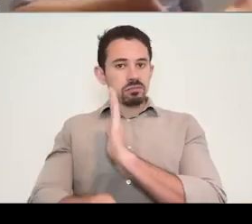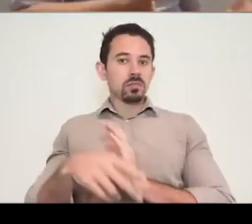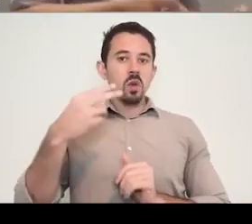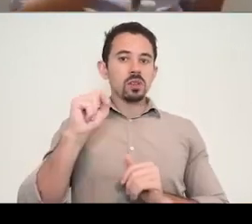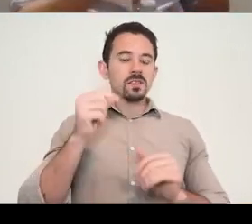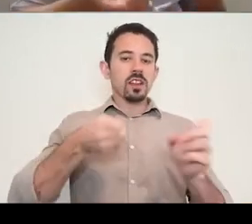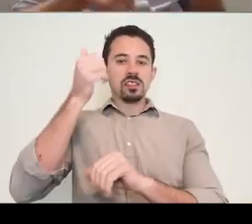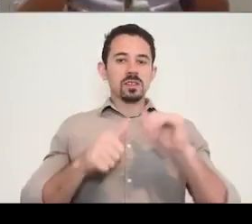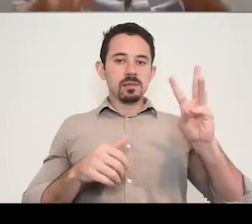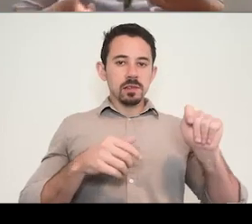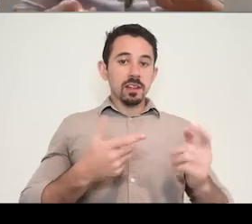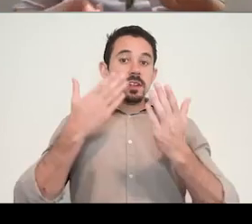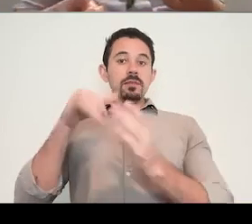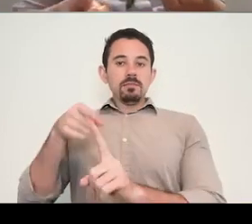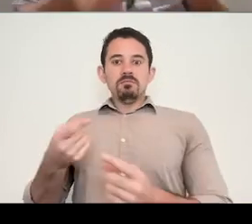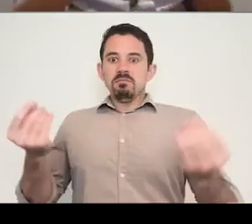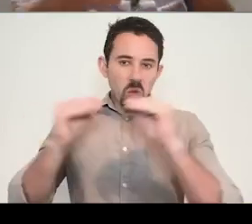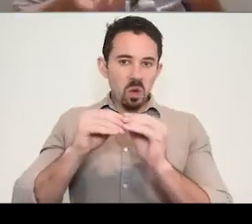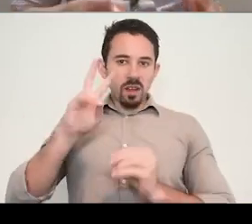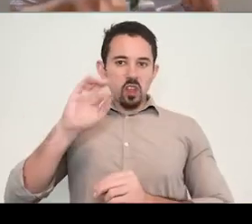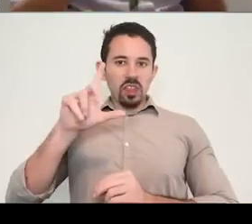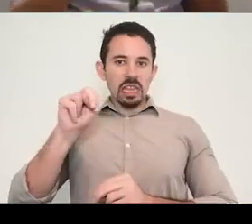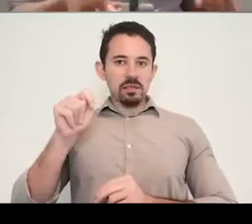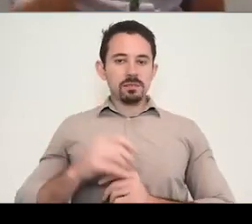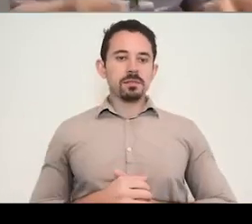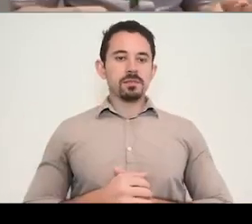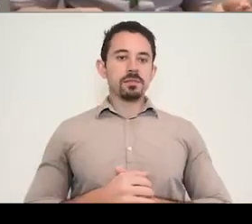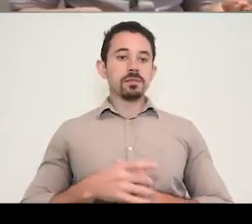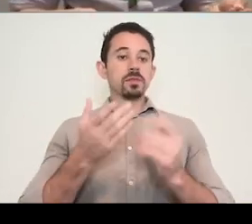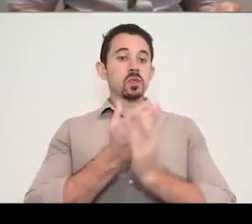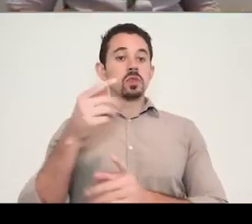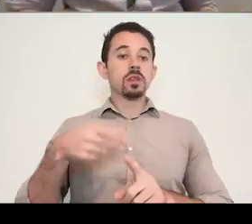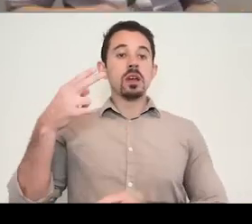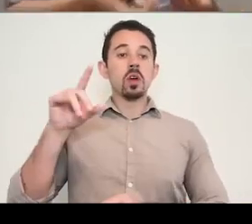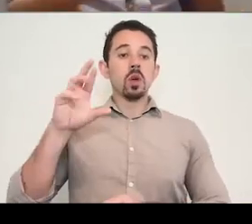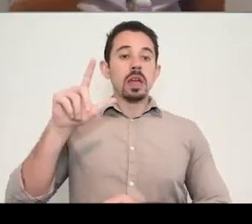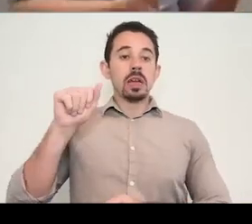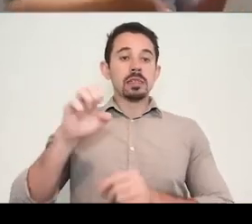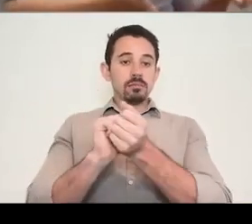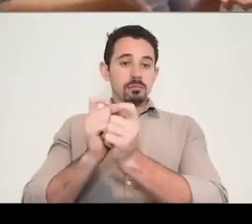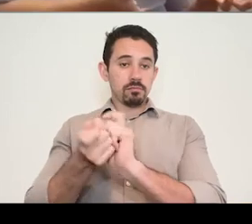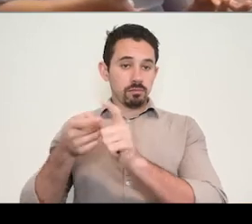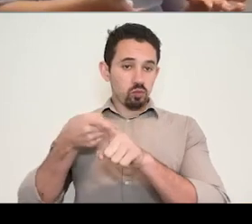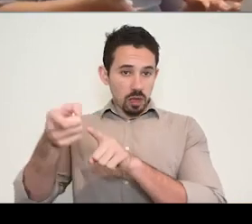host faster than wild type, suggesting it's more virulent. Though the hydrolase mutant